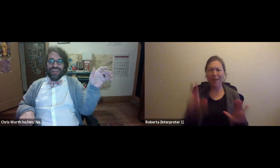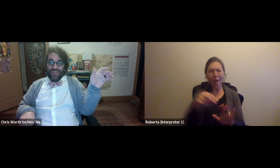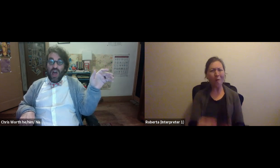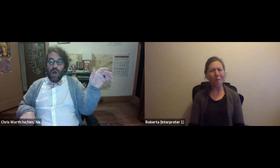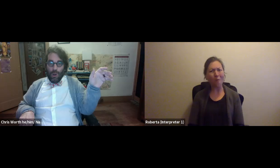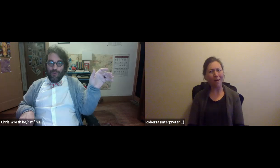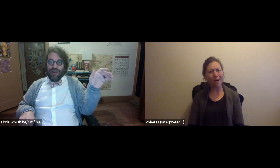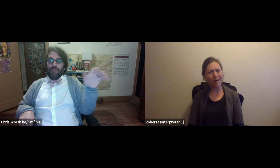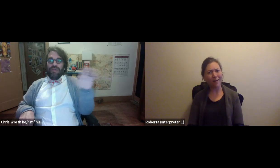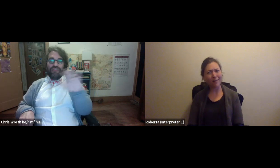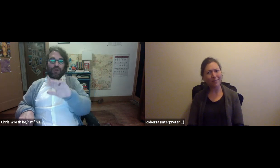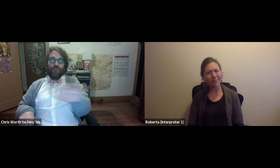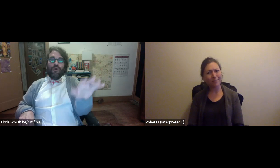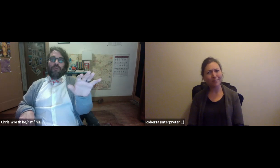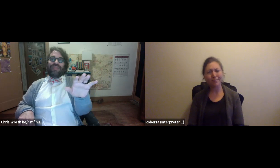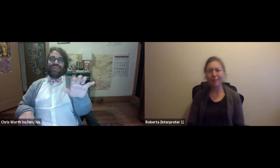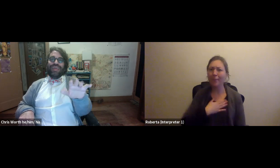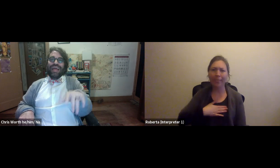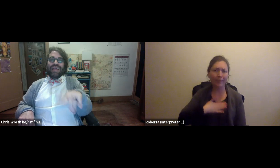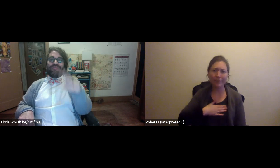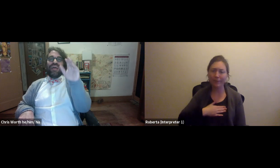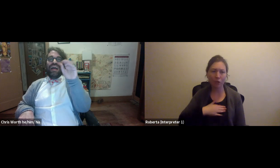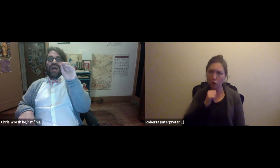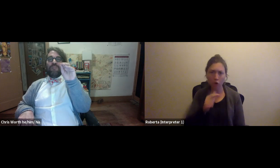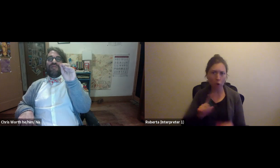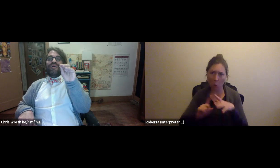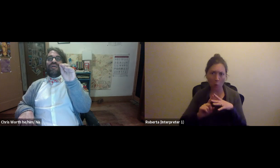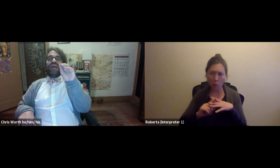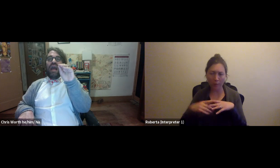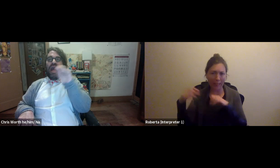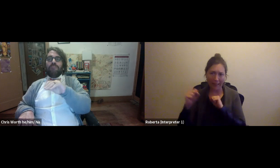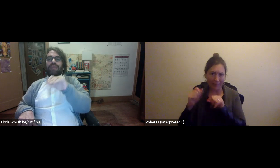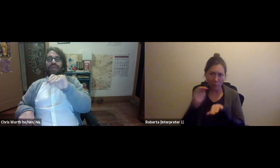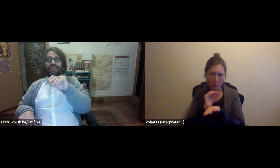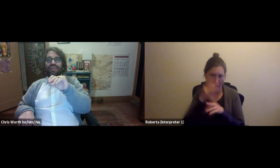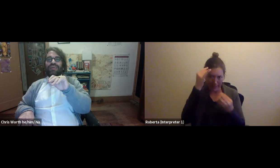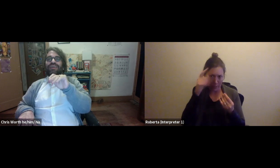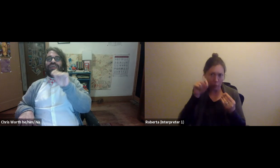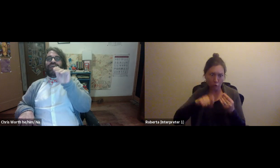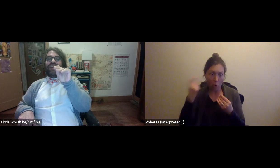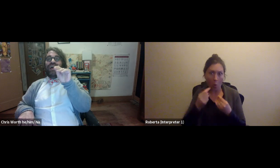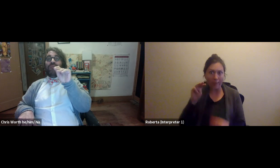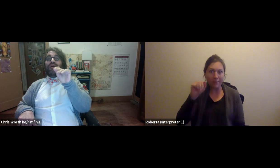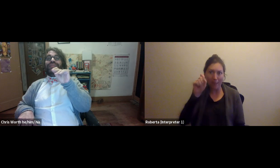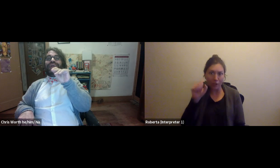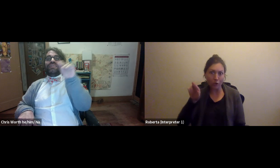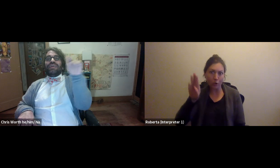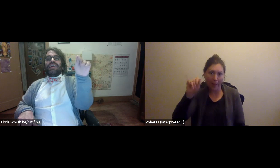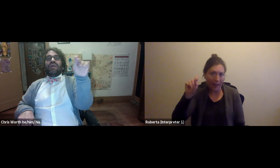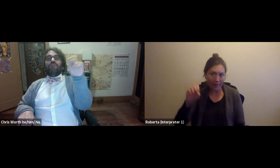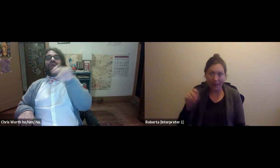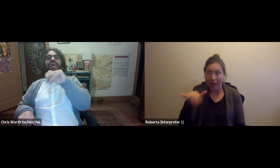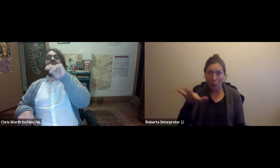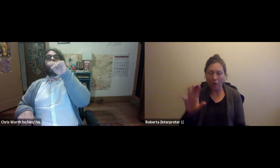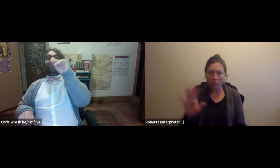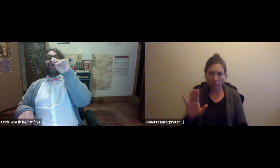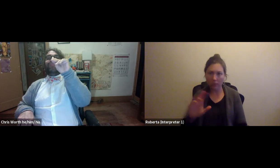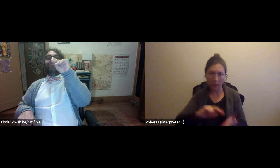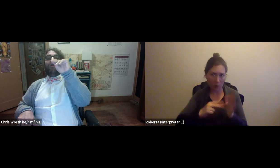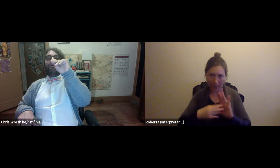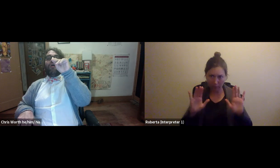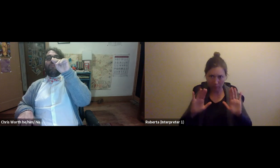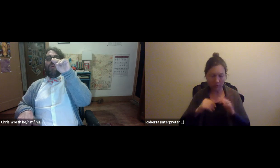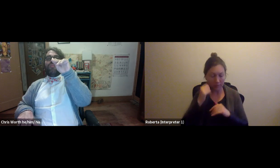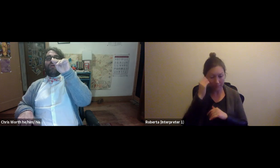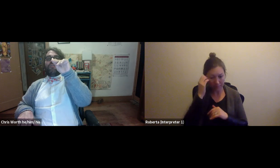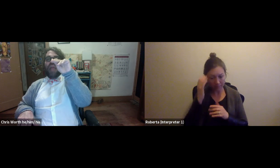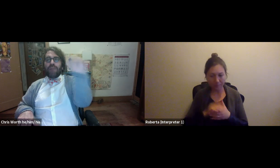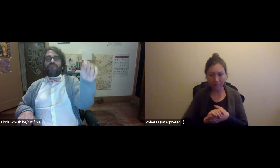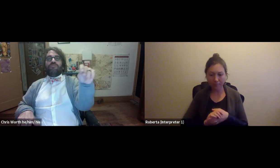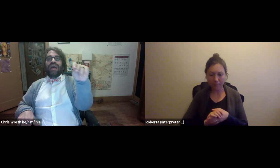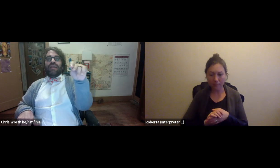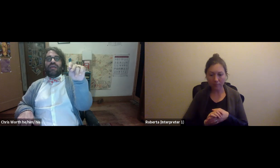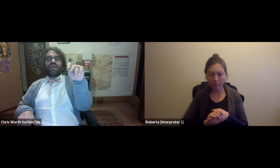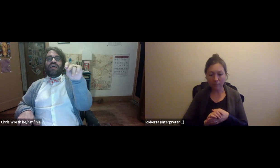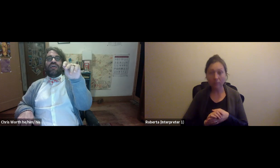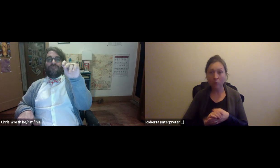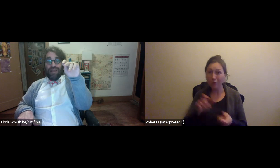No! Please don't go away thinking that. I mean that we, that there are times for that, right.